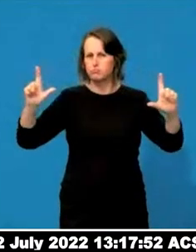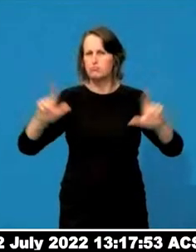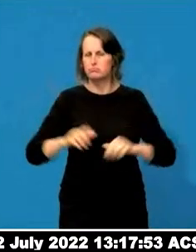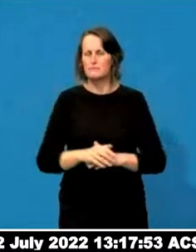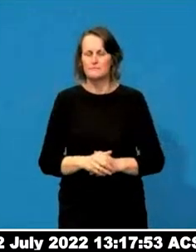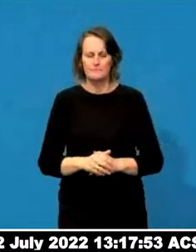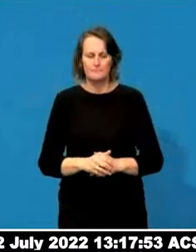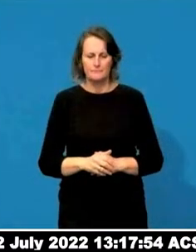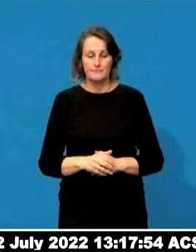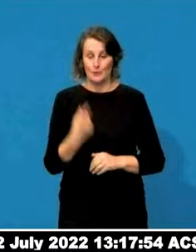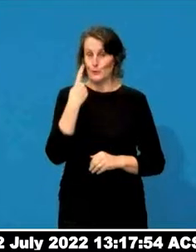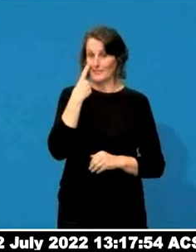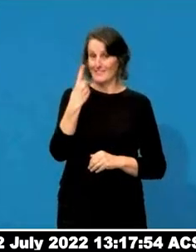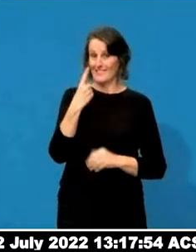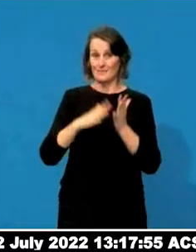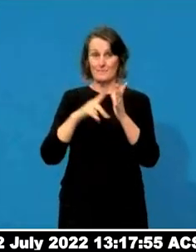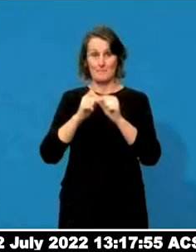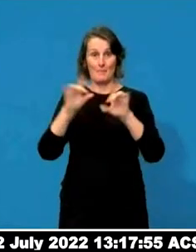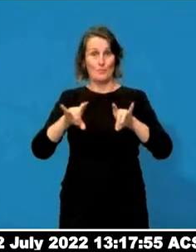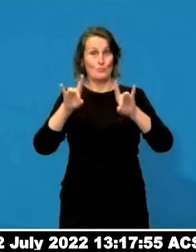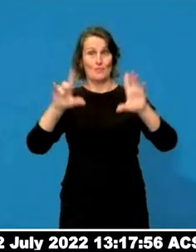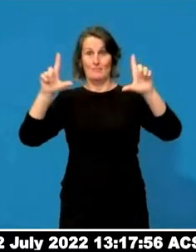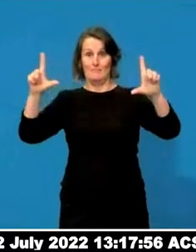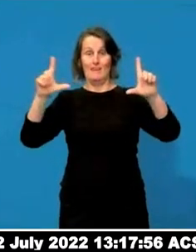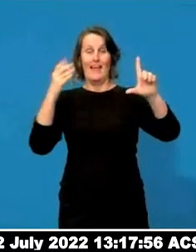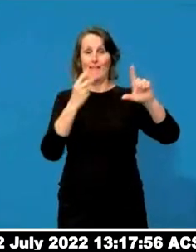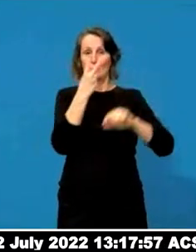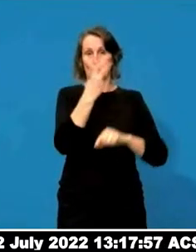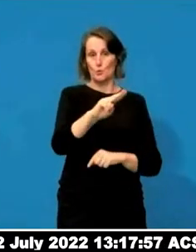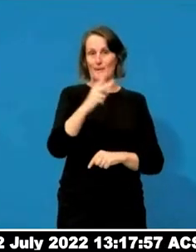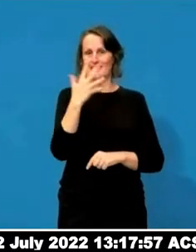As you can see on this map, it consists of 25 very remote communities